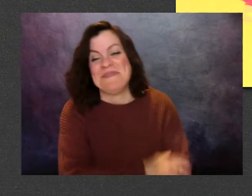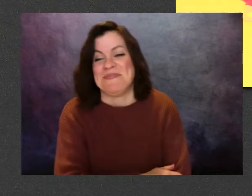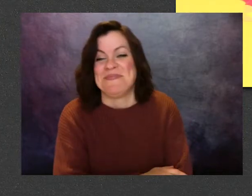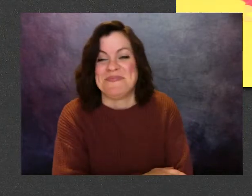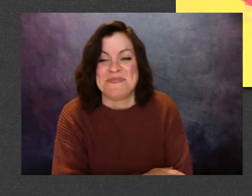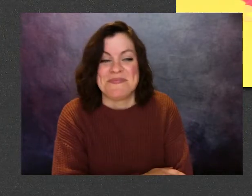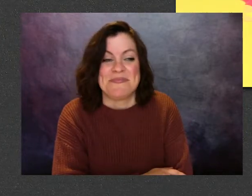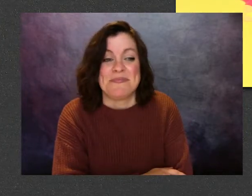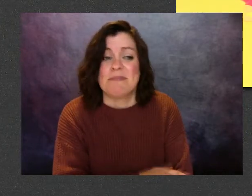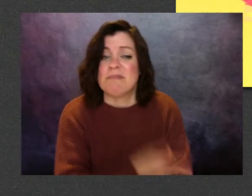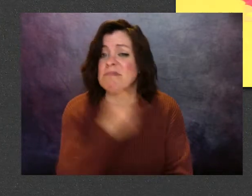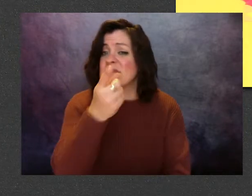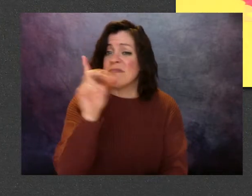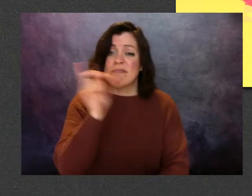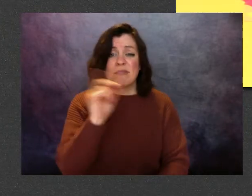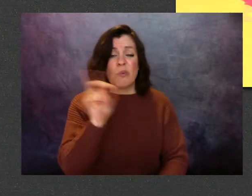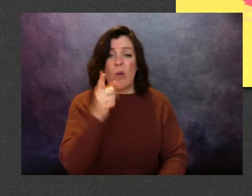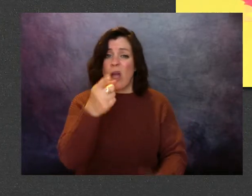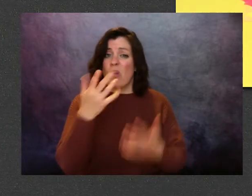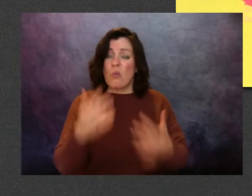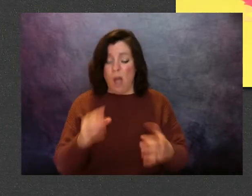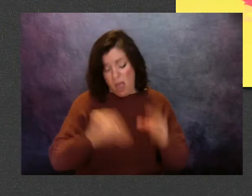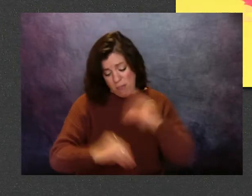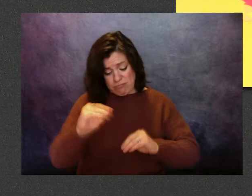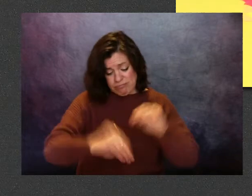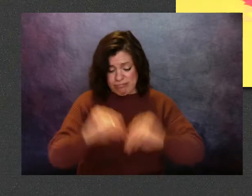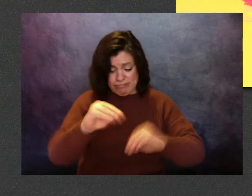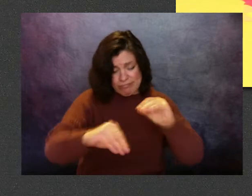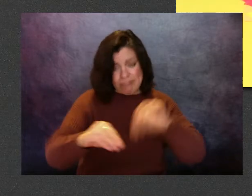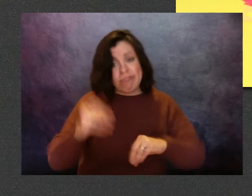You could make a pattern where a pattern is things that